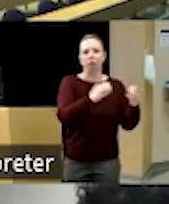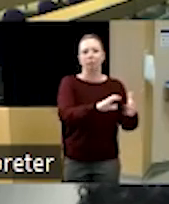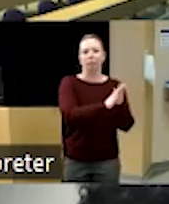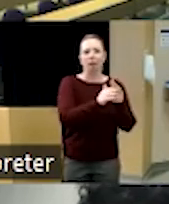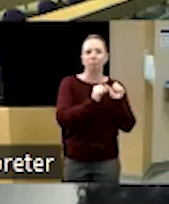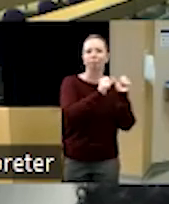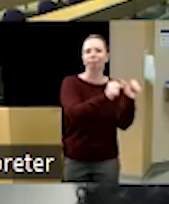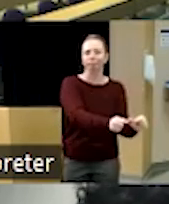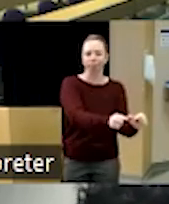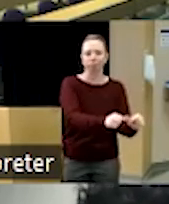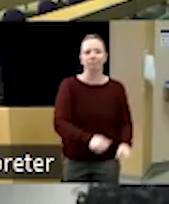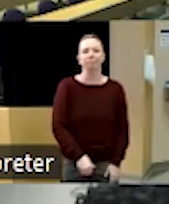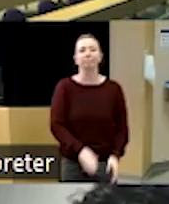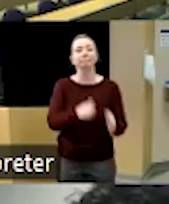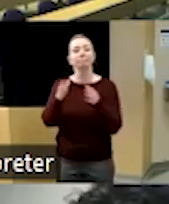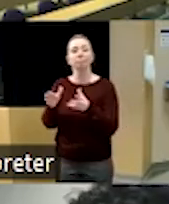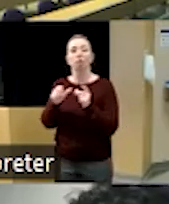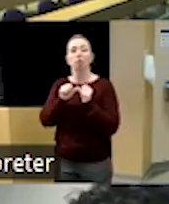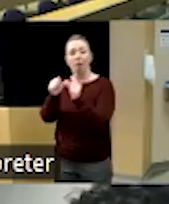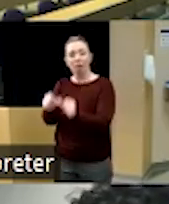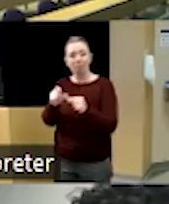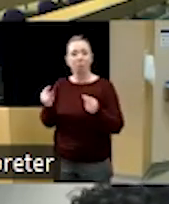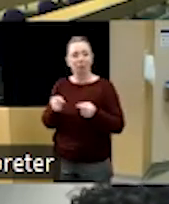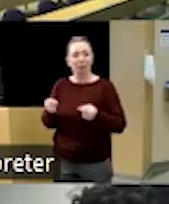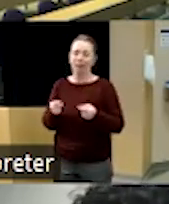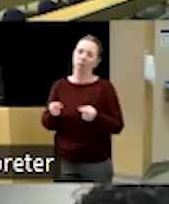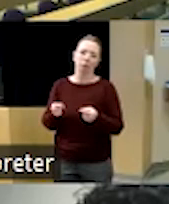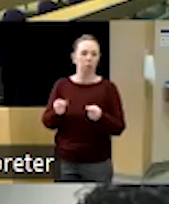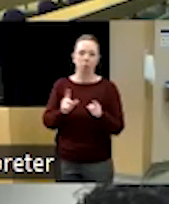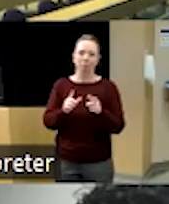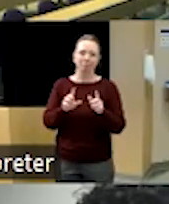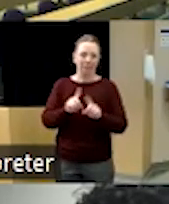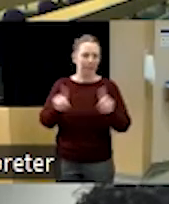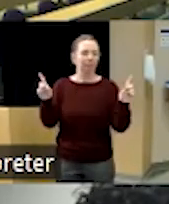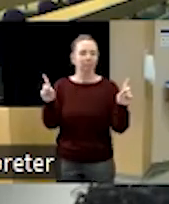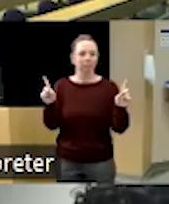um chronic pain is on the completely different side of the coin it usually lasts over three